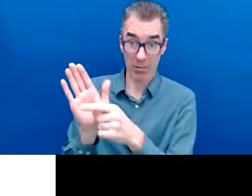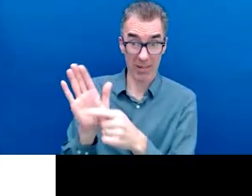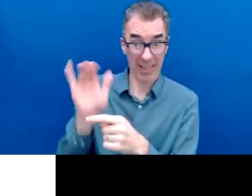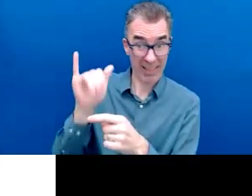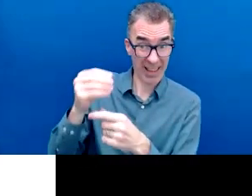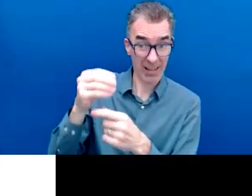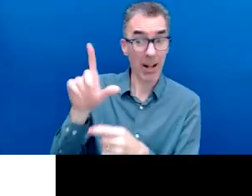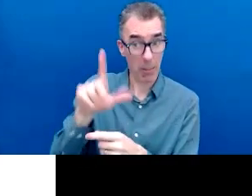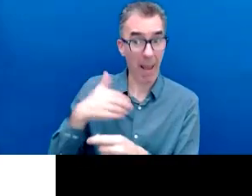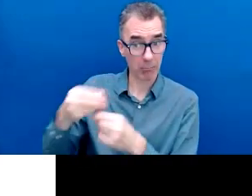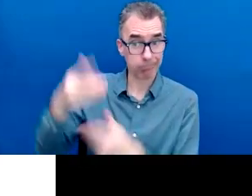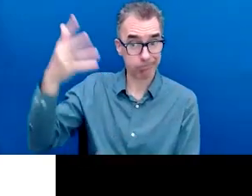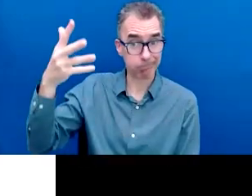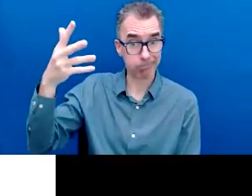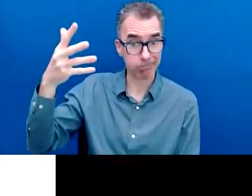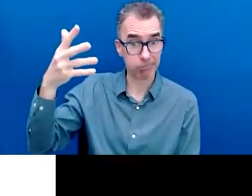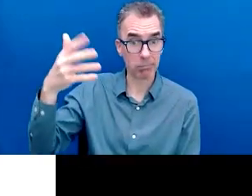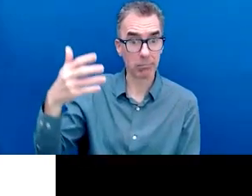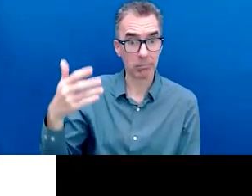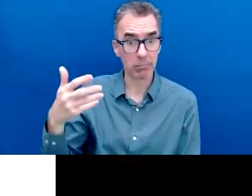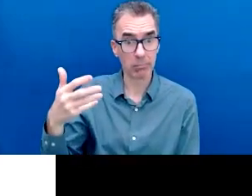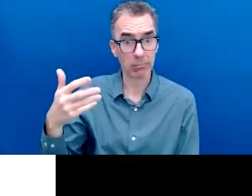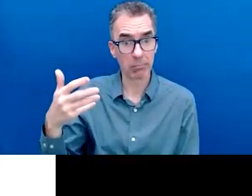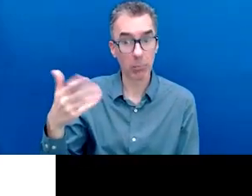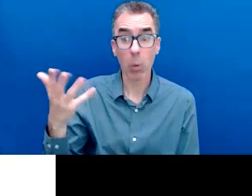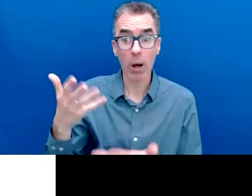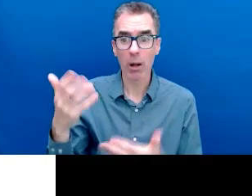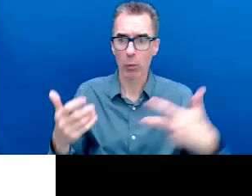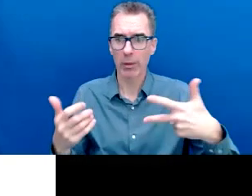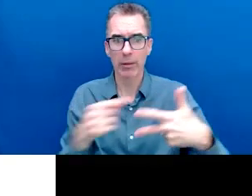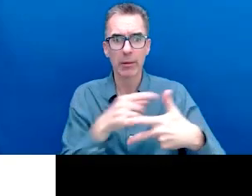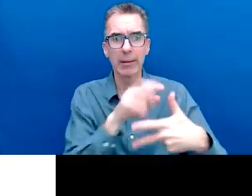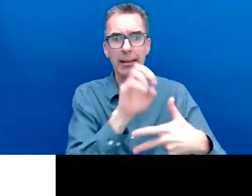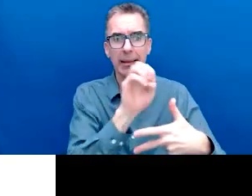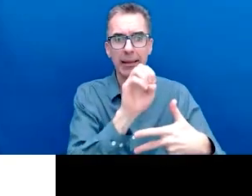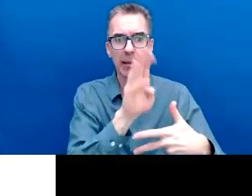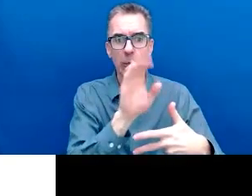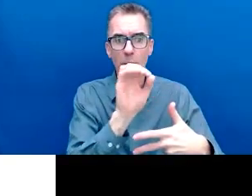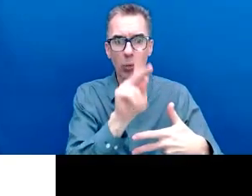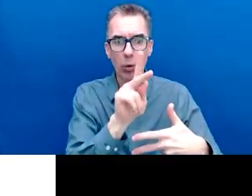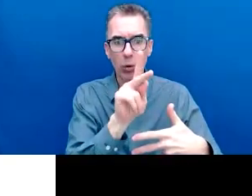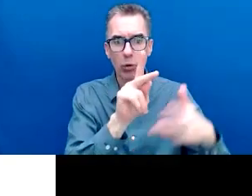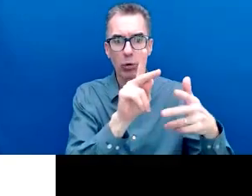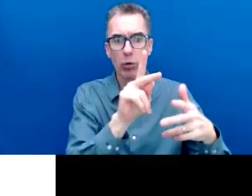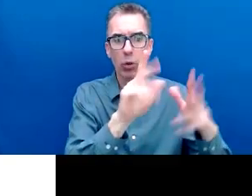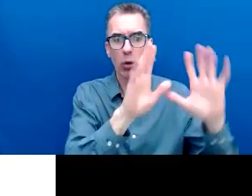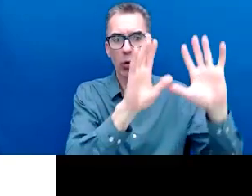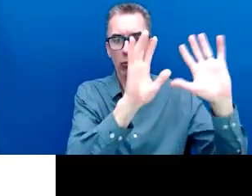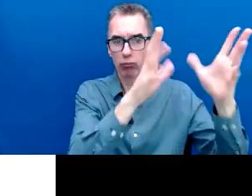And so we have our three primary e-book repositories or collections that we offer.